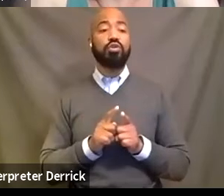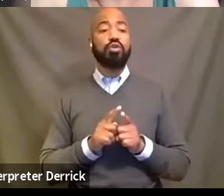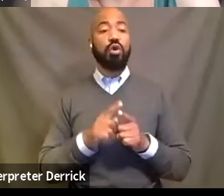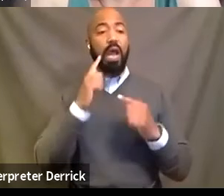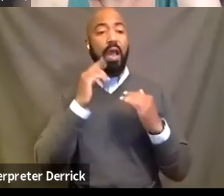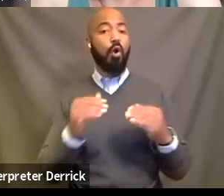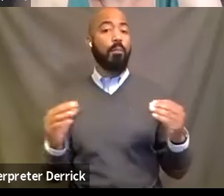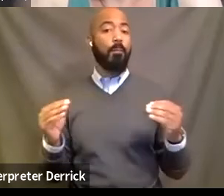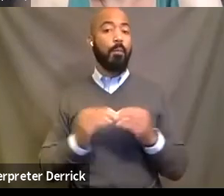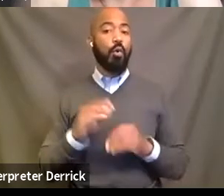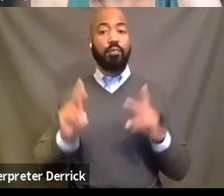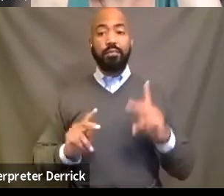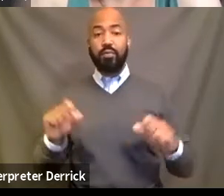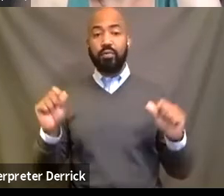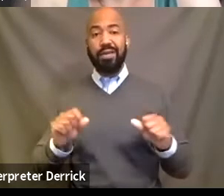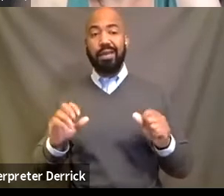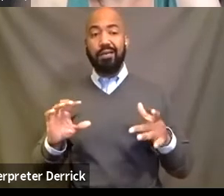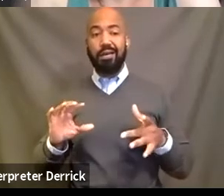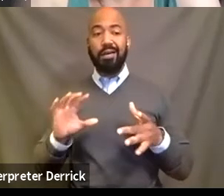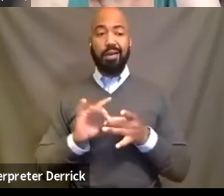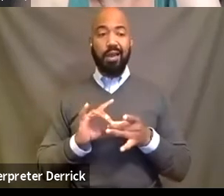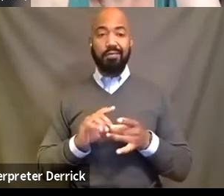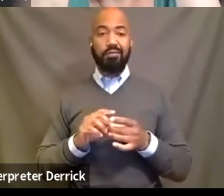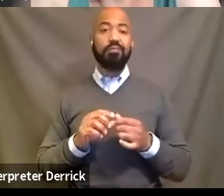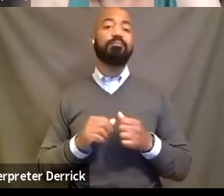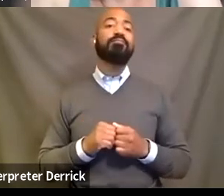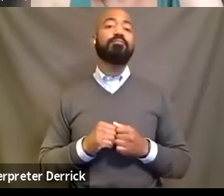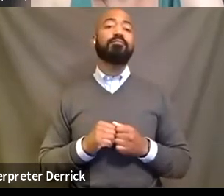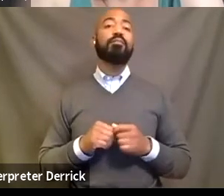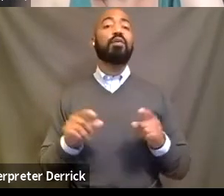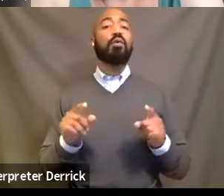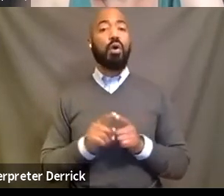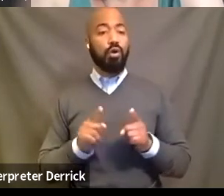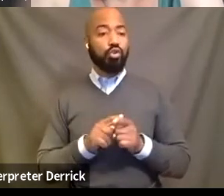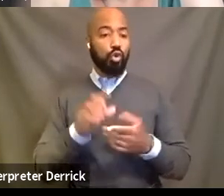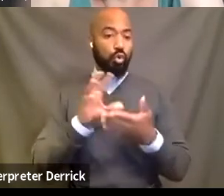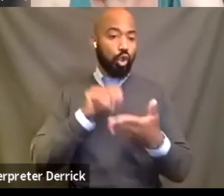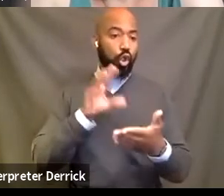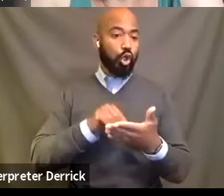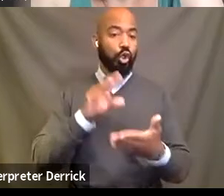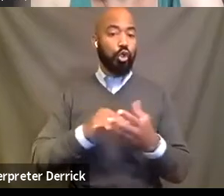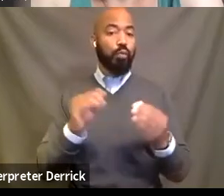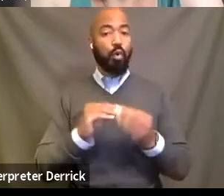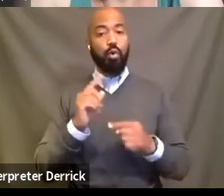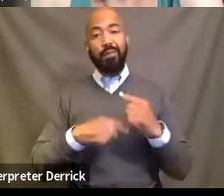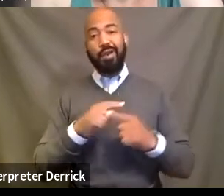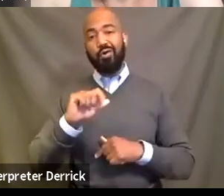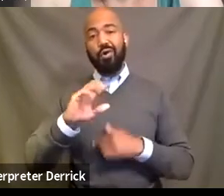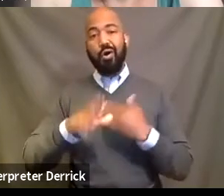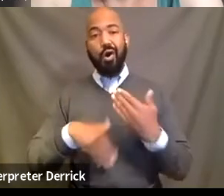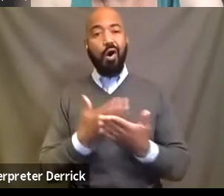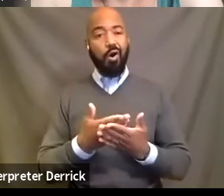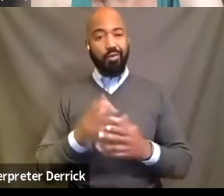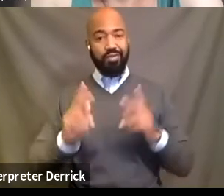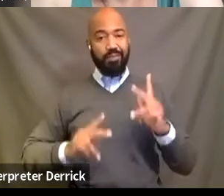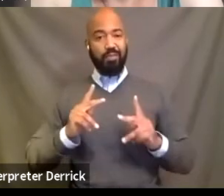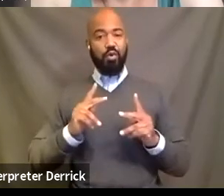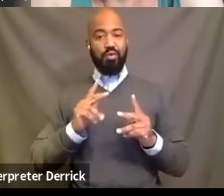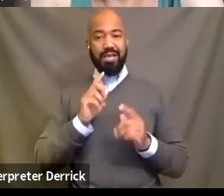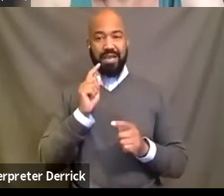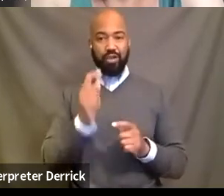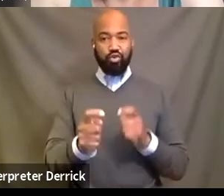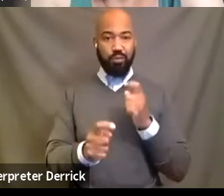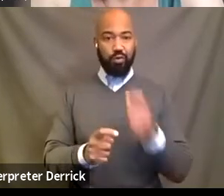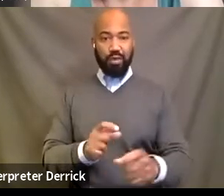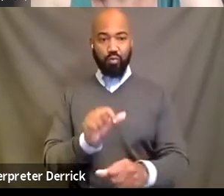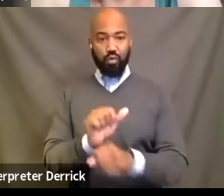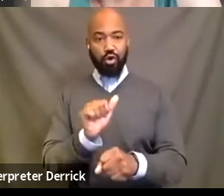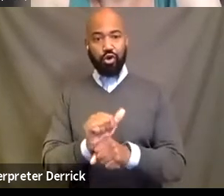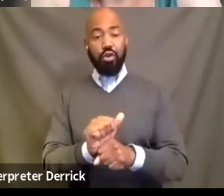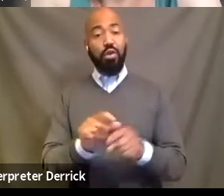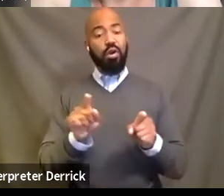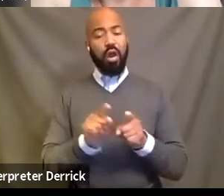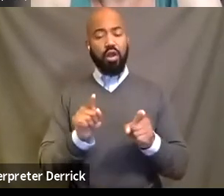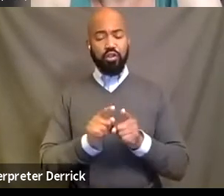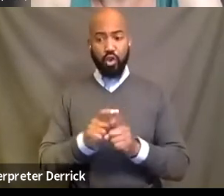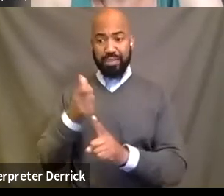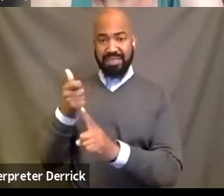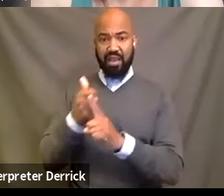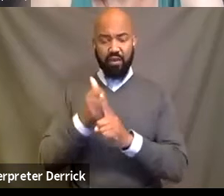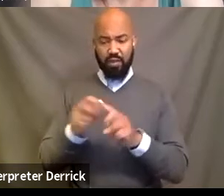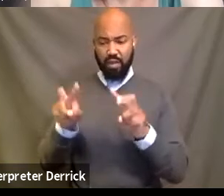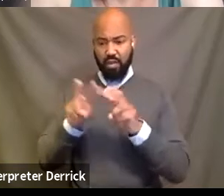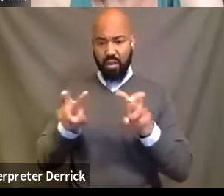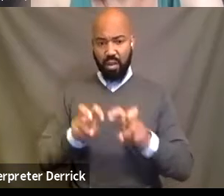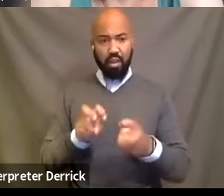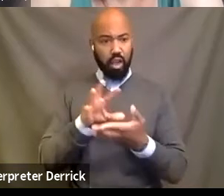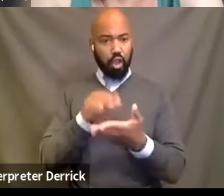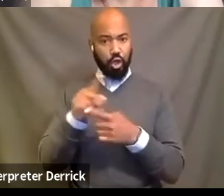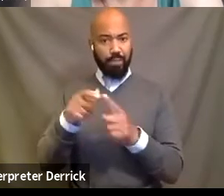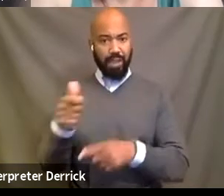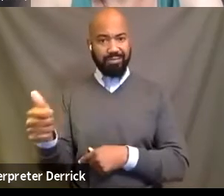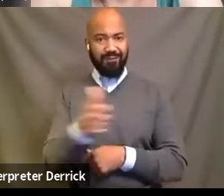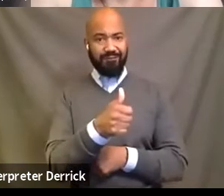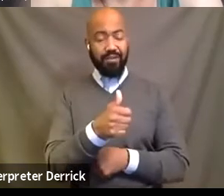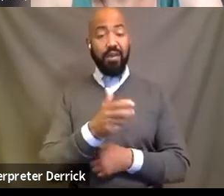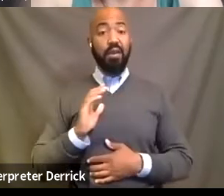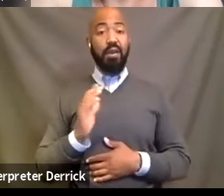x (they/themme): No matter how nuanced or different our stories are and even though perhaps we've experienced a lot of separation, hopefully we can come together and connect through this scene and through further evolution work.